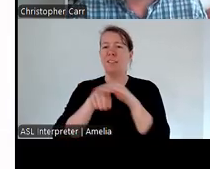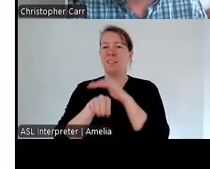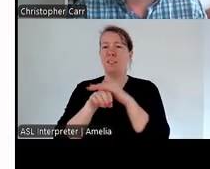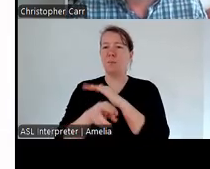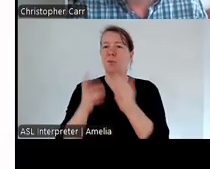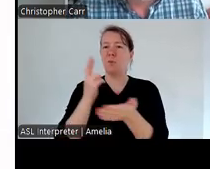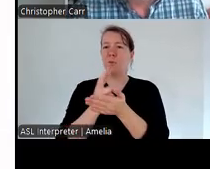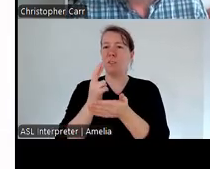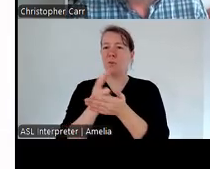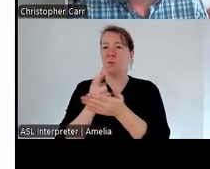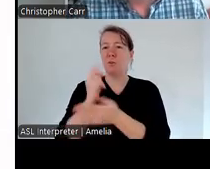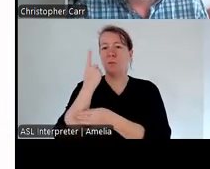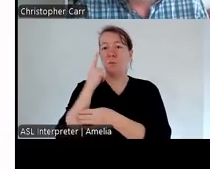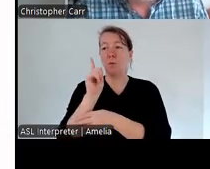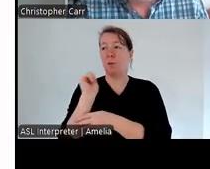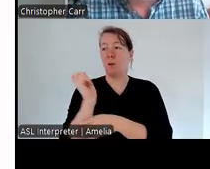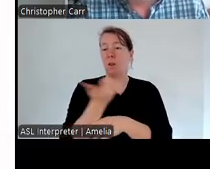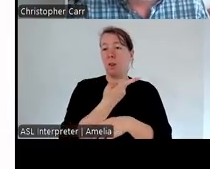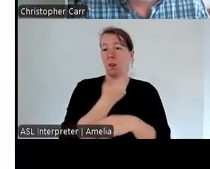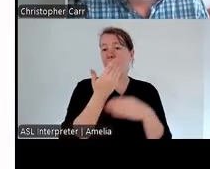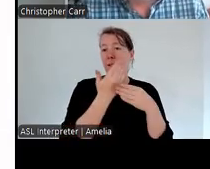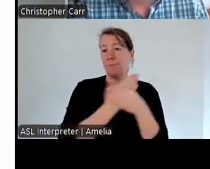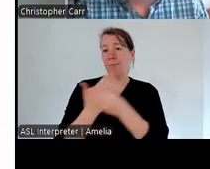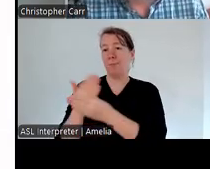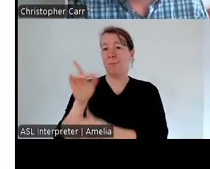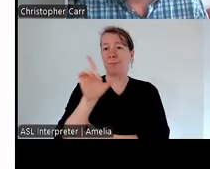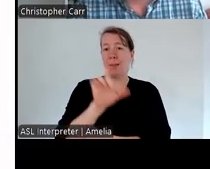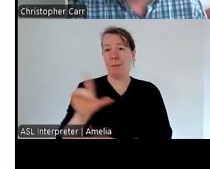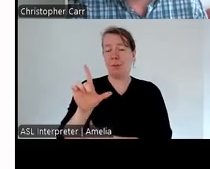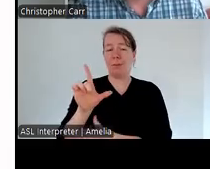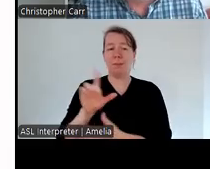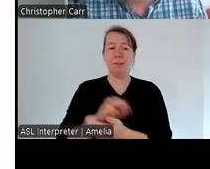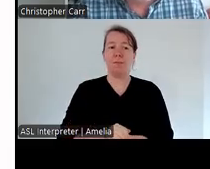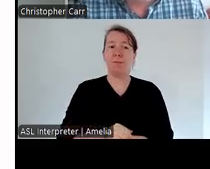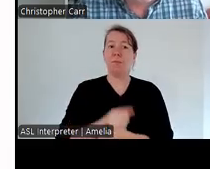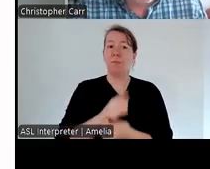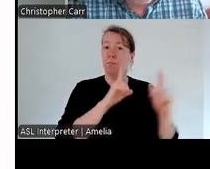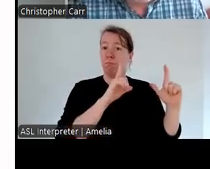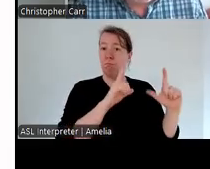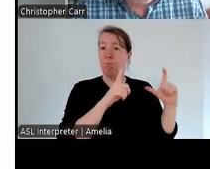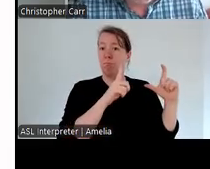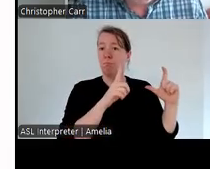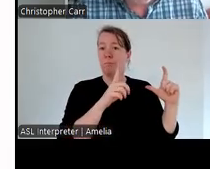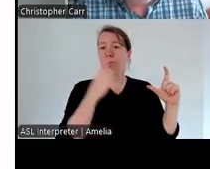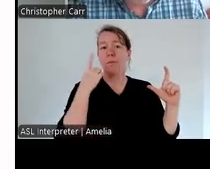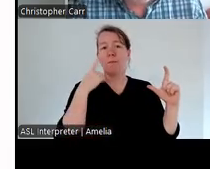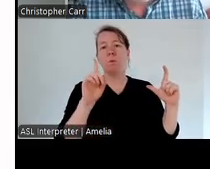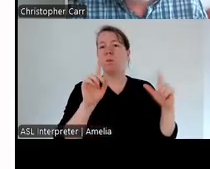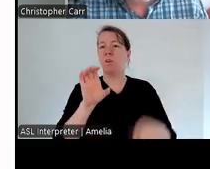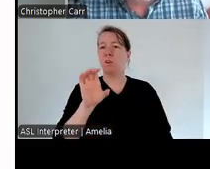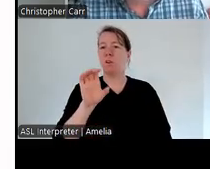This slide shows another snippet from the Accessibility Properties Crosswalk, displaying the Schema terms for structural navigation,